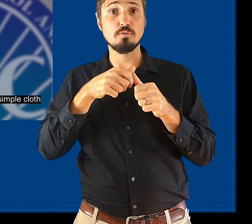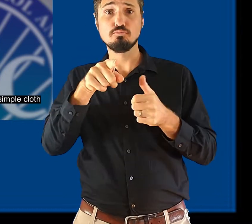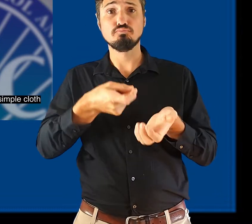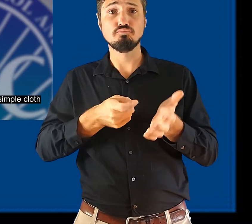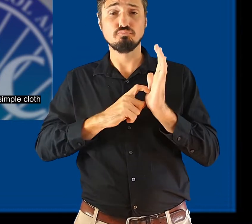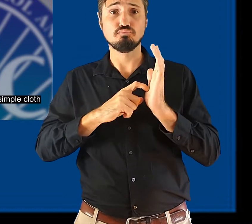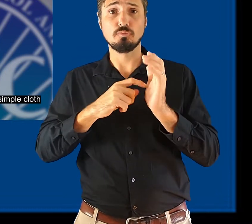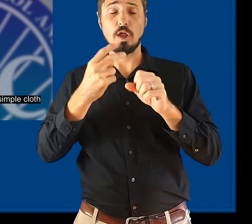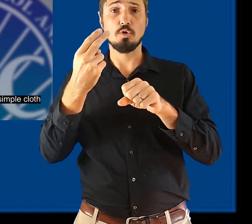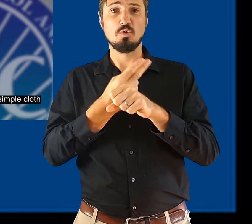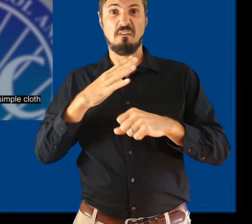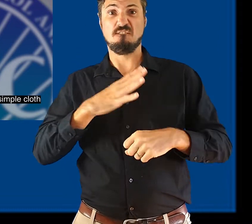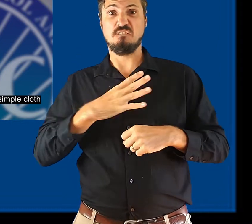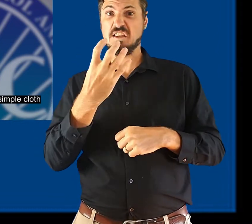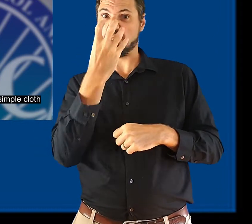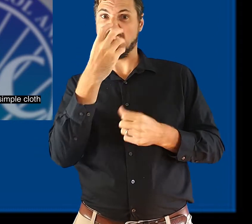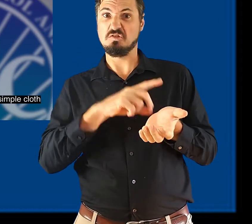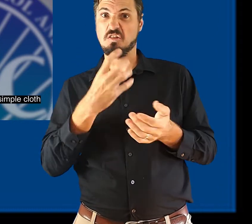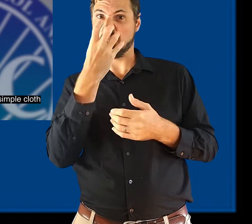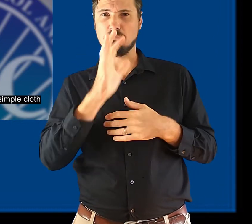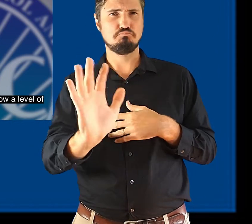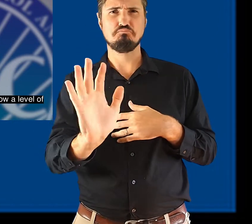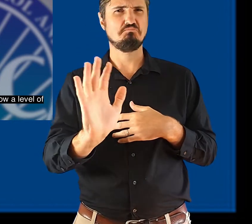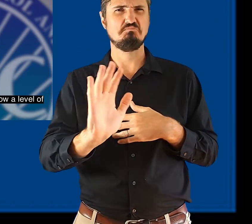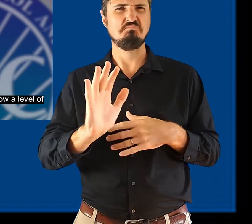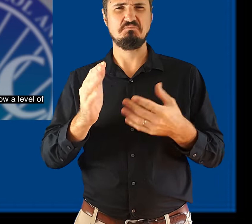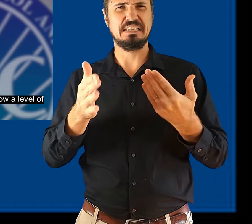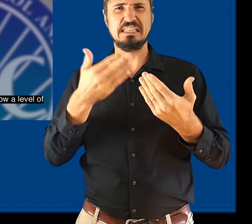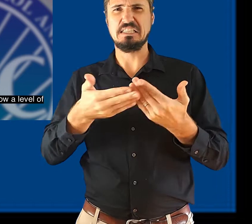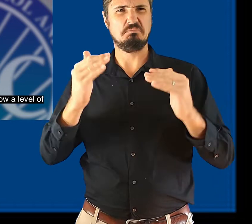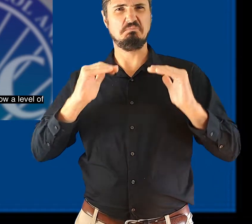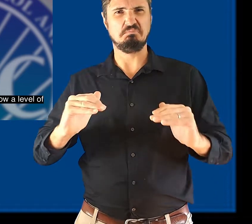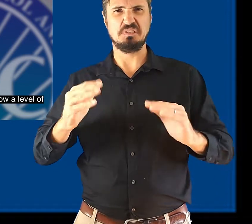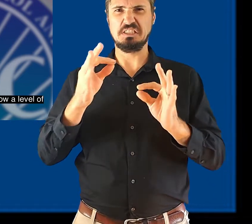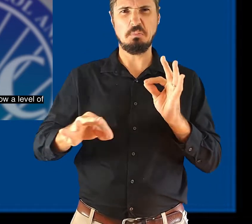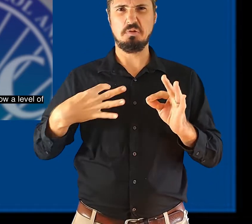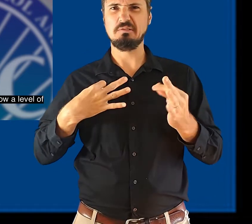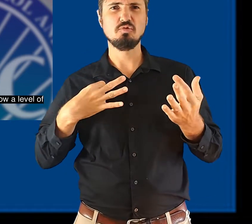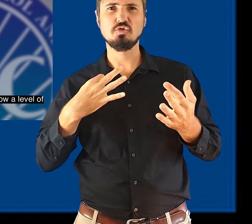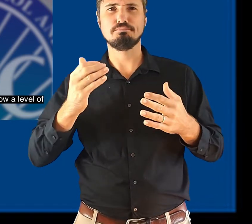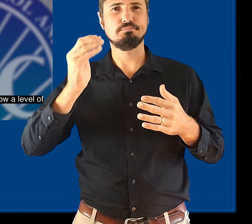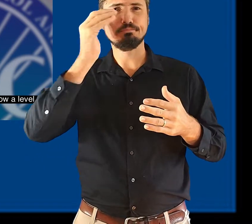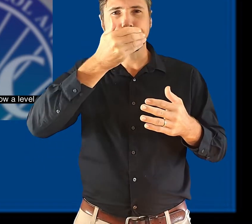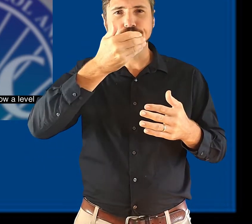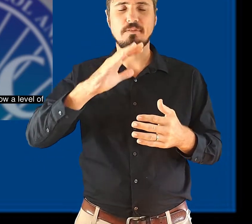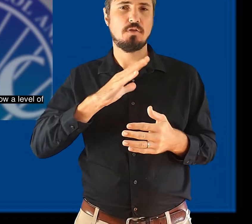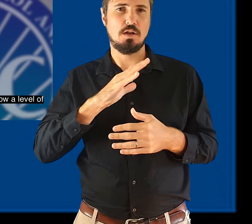As we discussed yesterday, the purpose of having everyone wear masks is to allow a level of protection when out in the public.